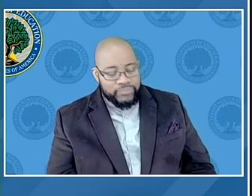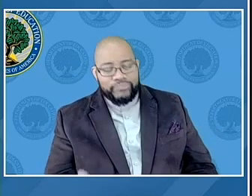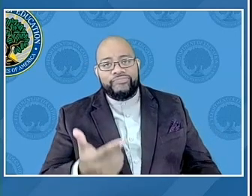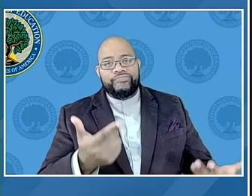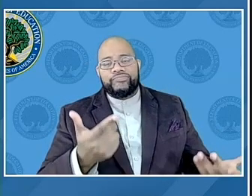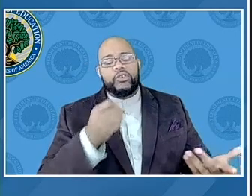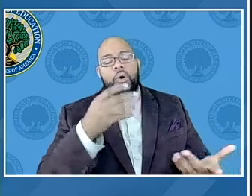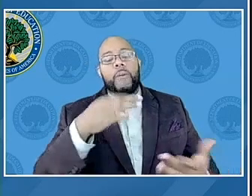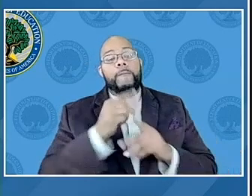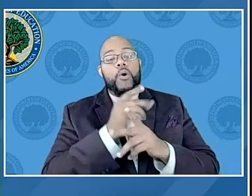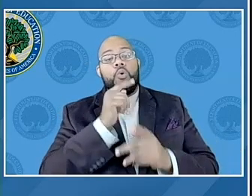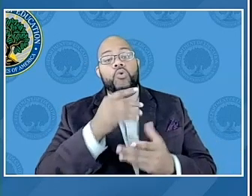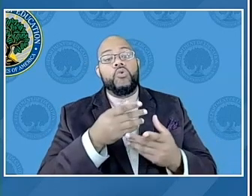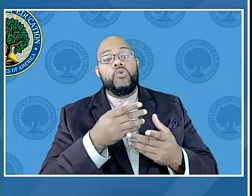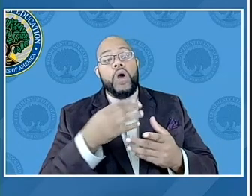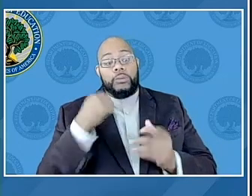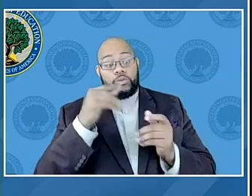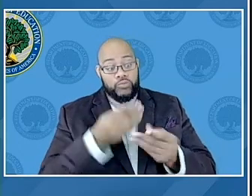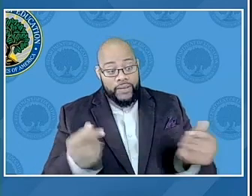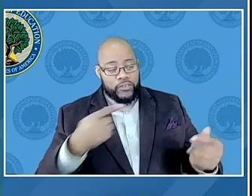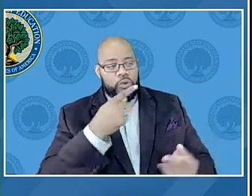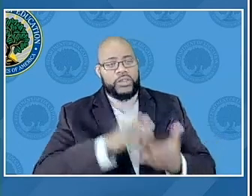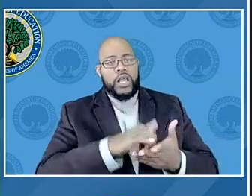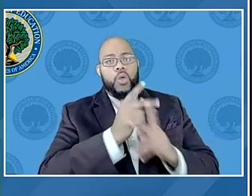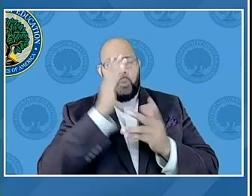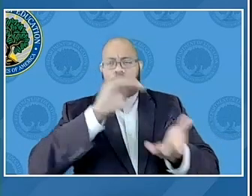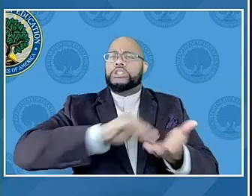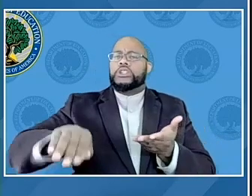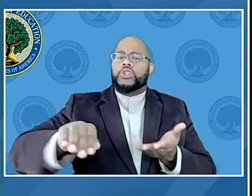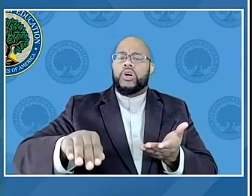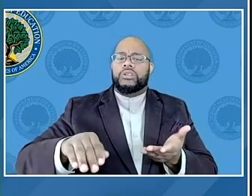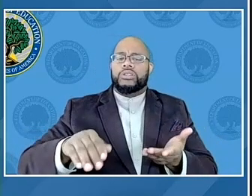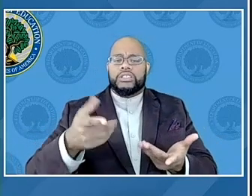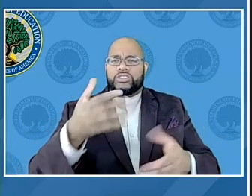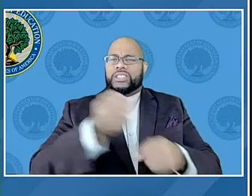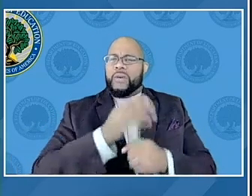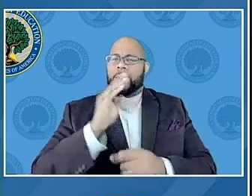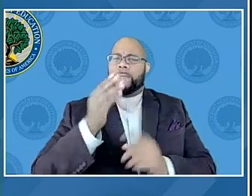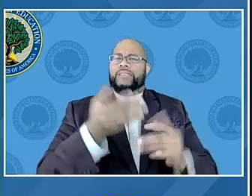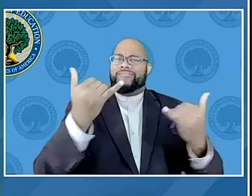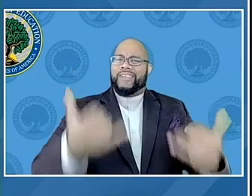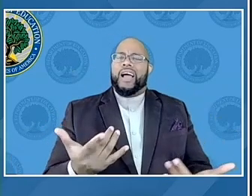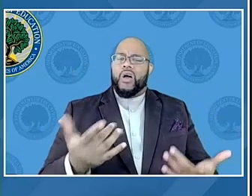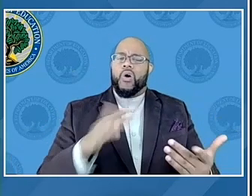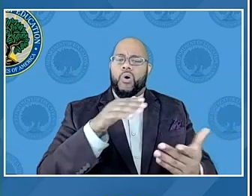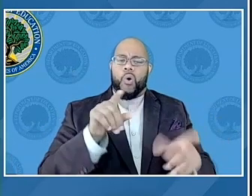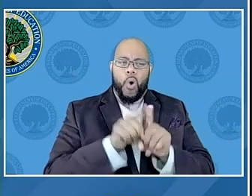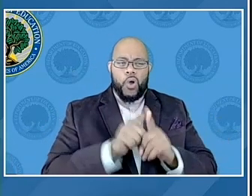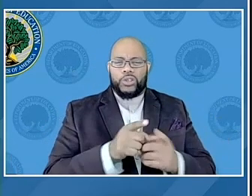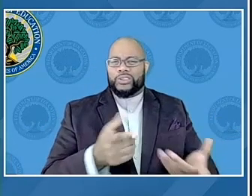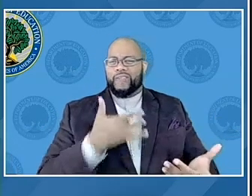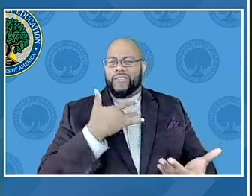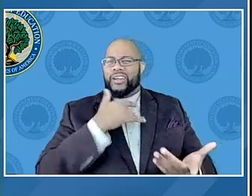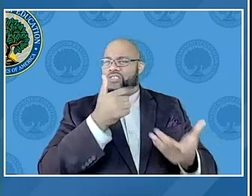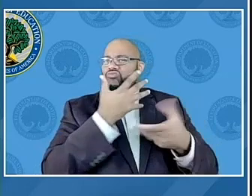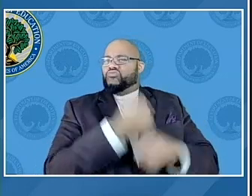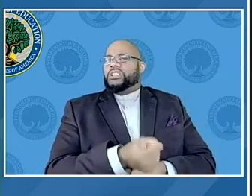for relief have been told that their loans are going to get discharged, are receiving bills now also testing their faith that those statutory discharges actually